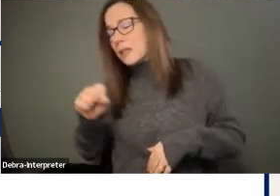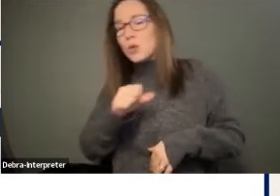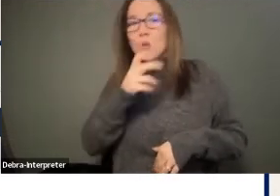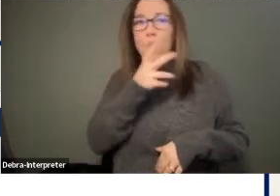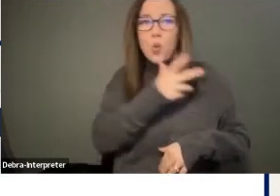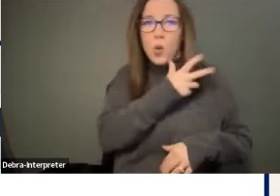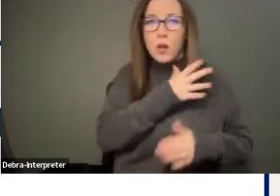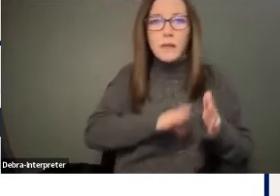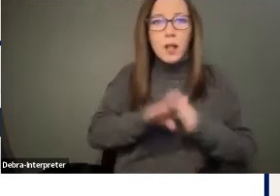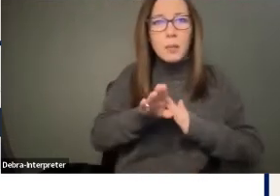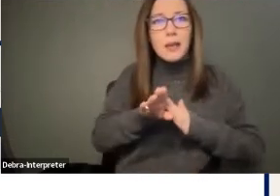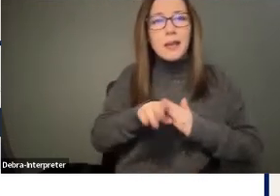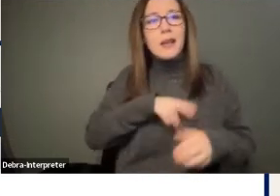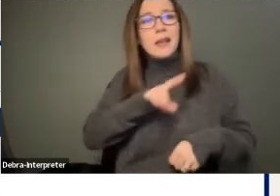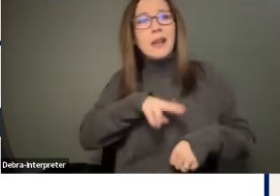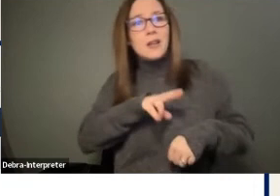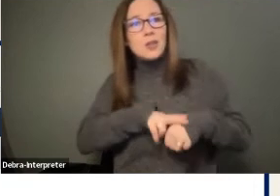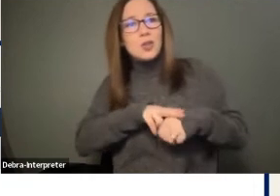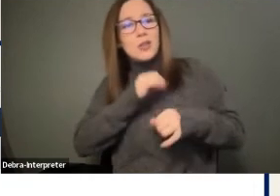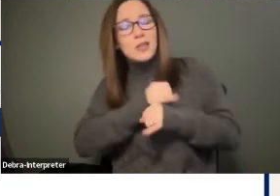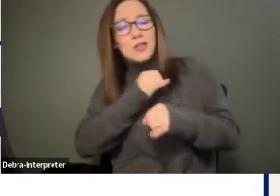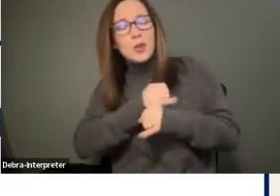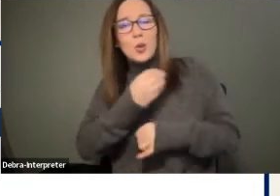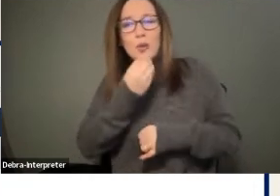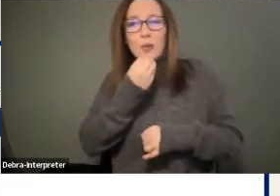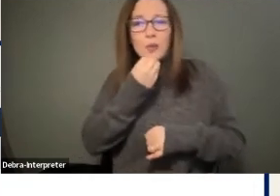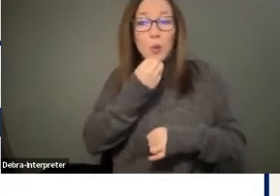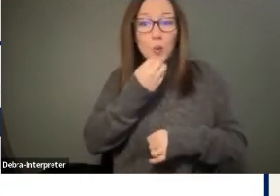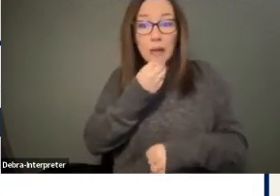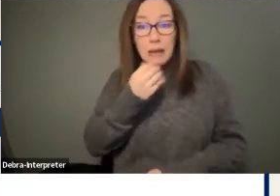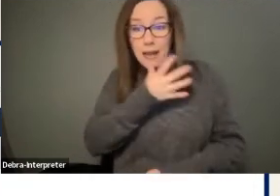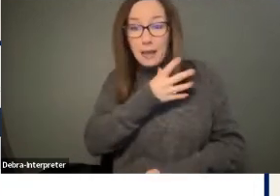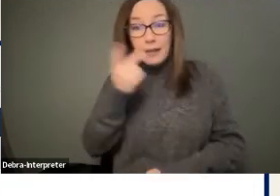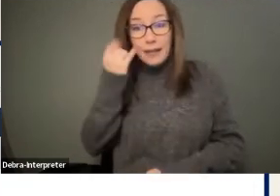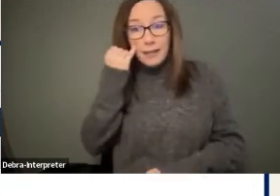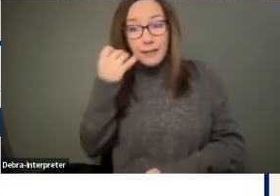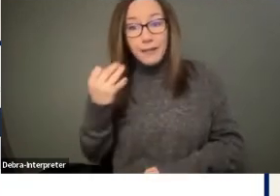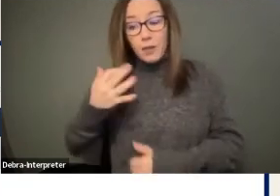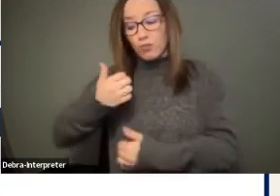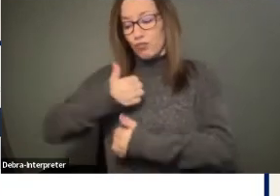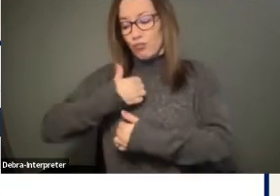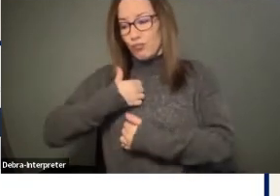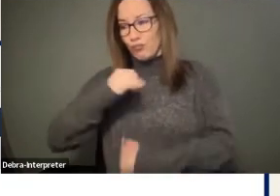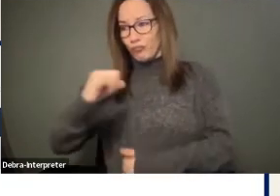USDA that include farm service NRCS, rural development, national institute food and AG and so